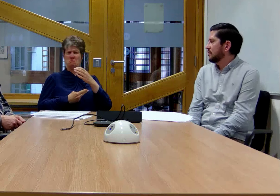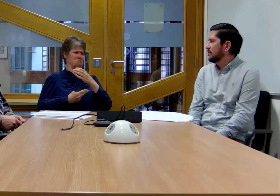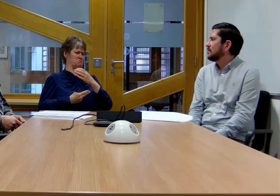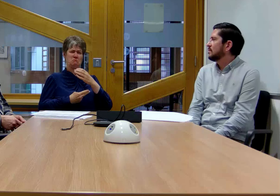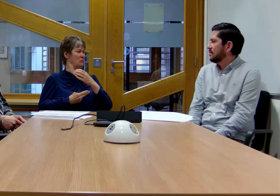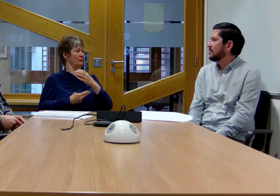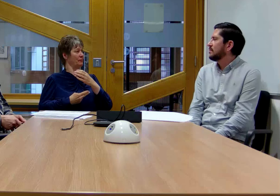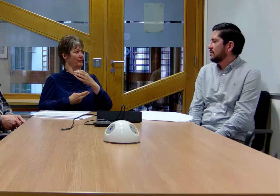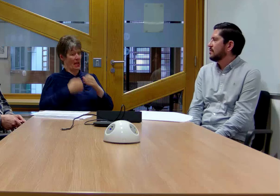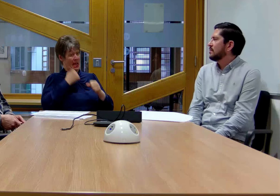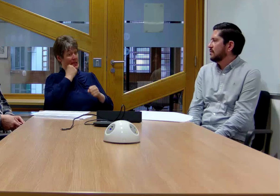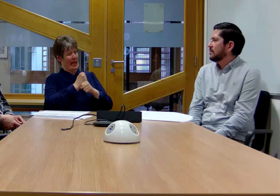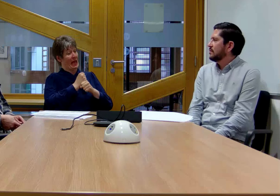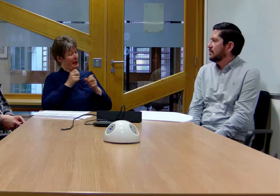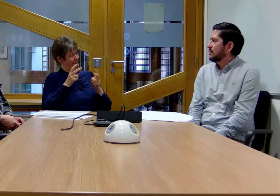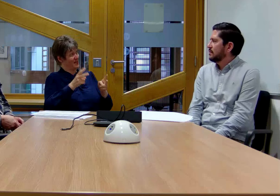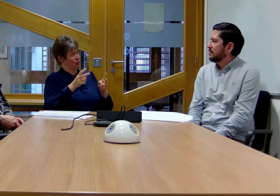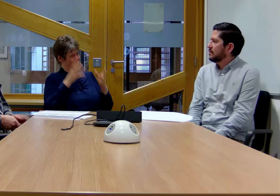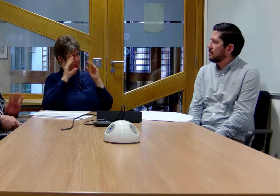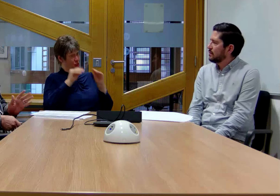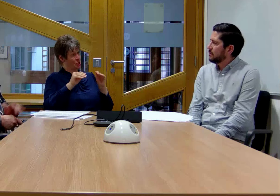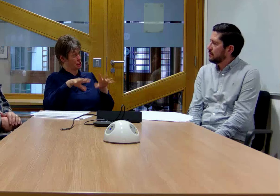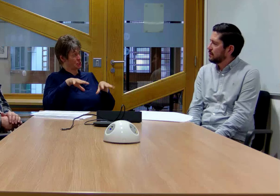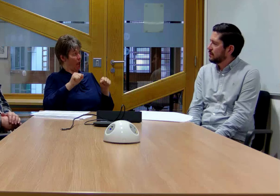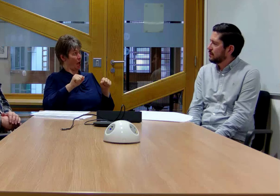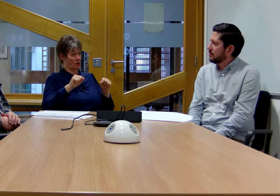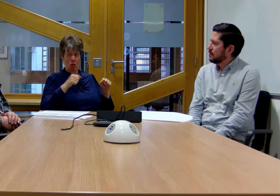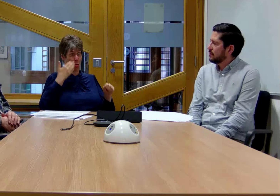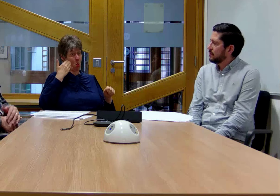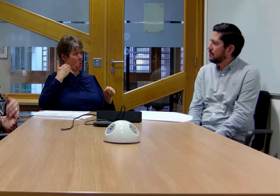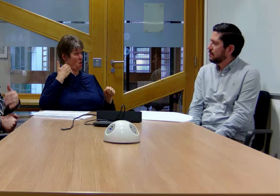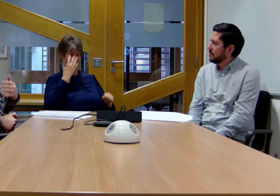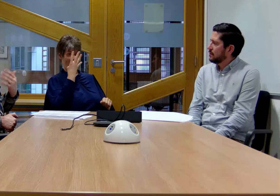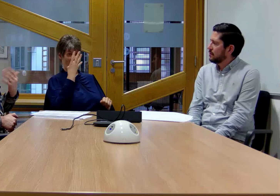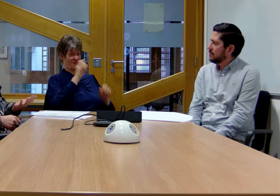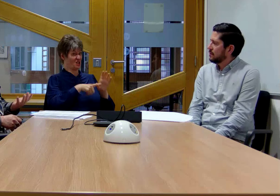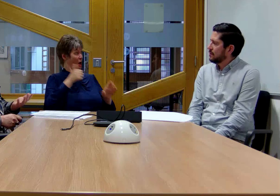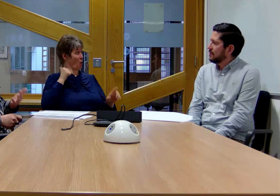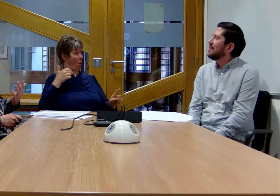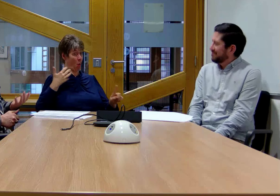until our lifetimes and Gaelic medium education generally didn't start until about 40 years